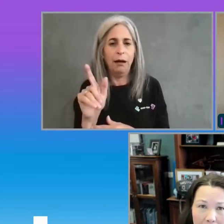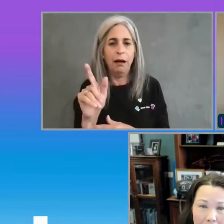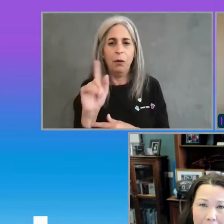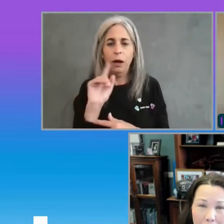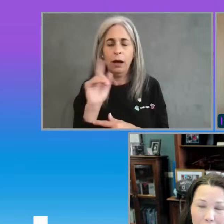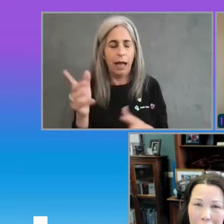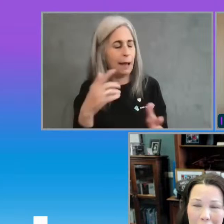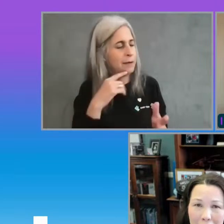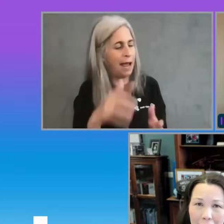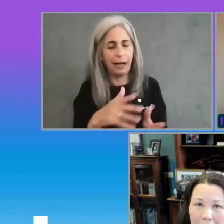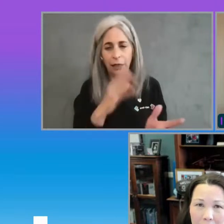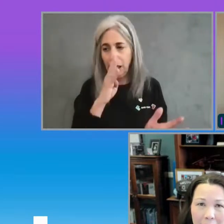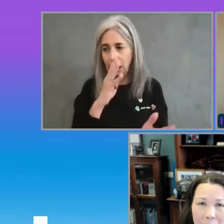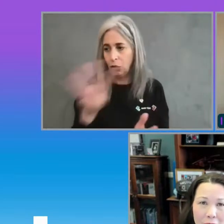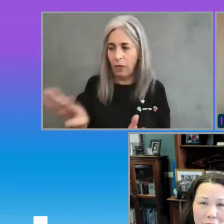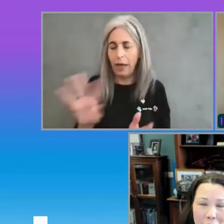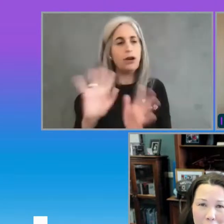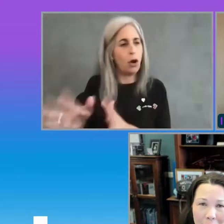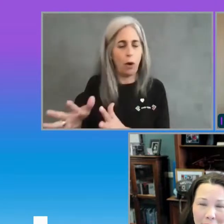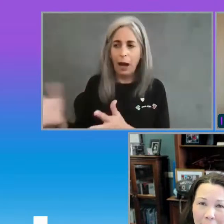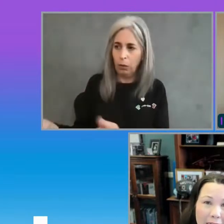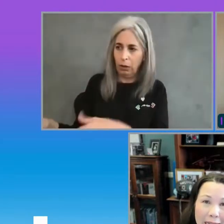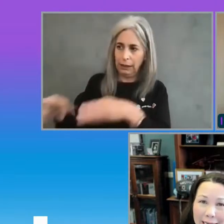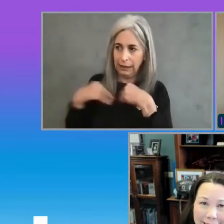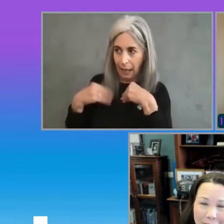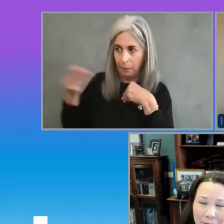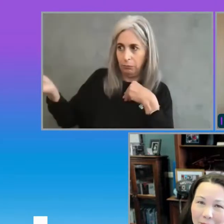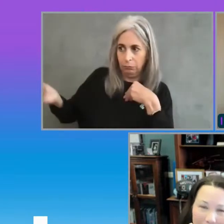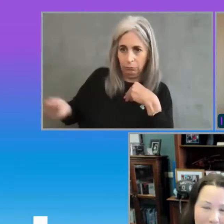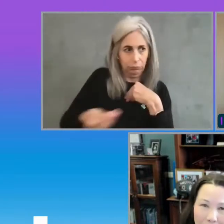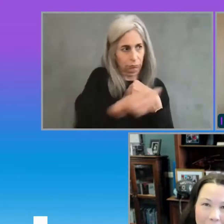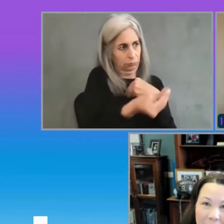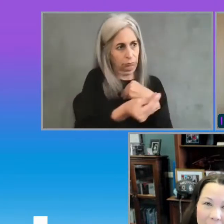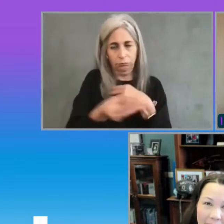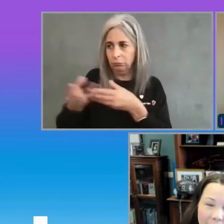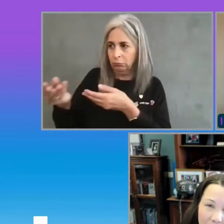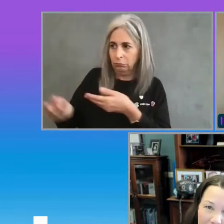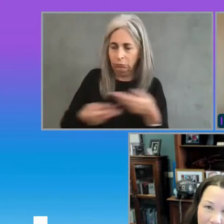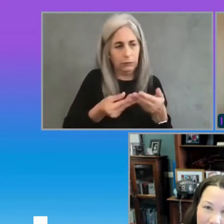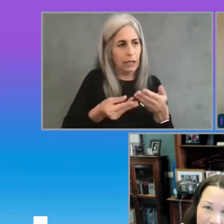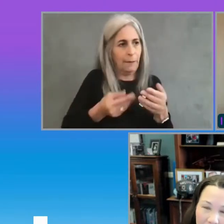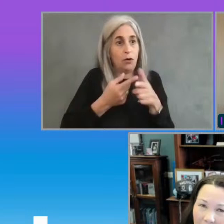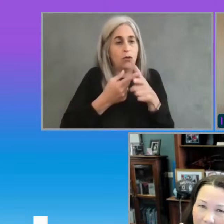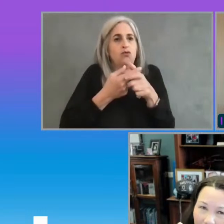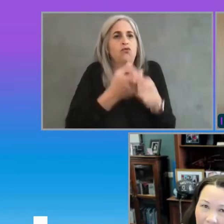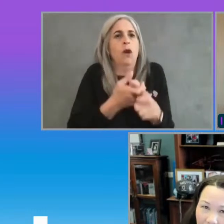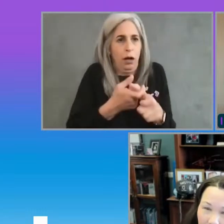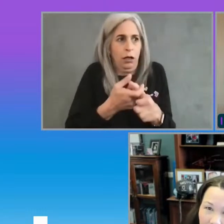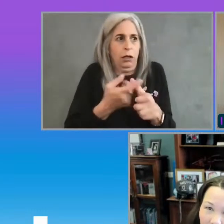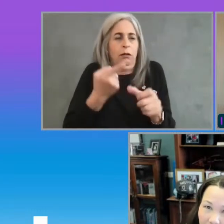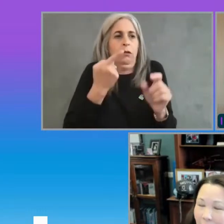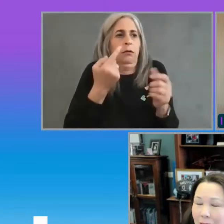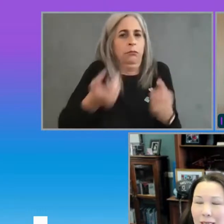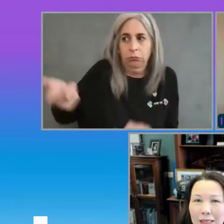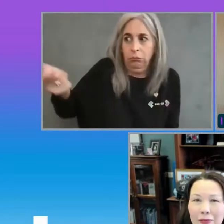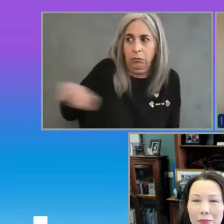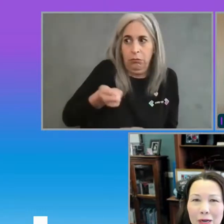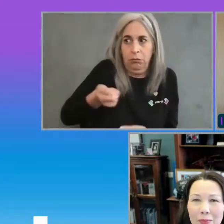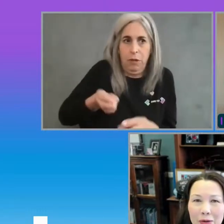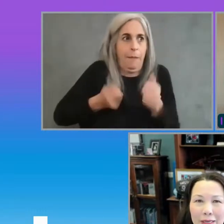know, I'm just gonna pick up the baton. Thank you for saying that. I leave, but I'm just, you know, I'm on that relay team and